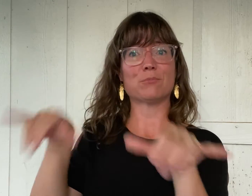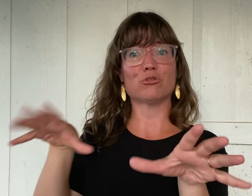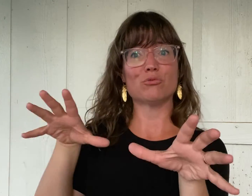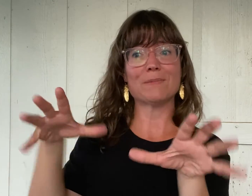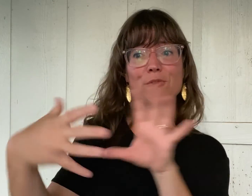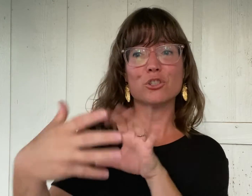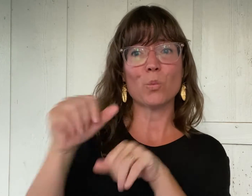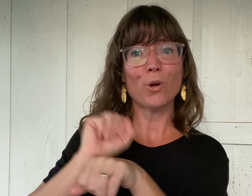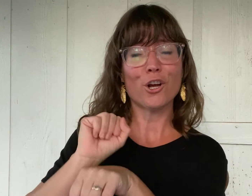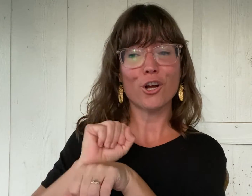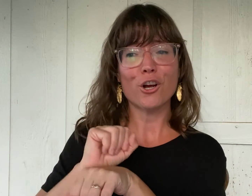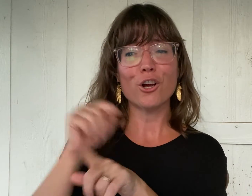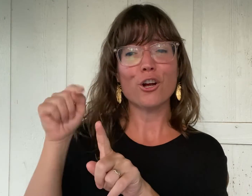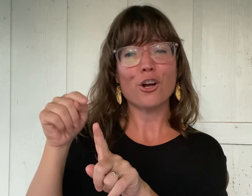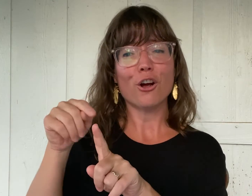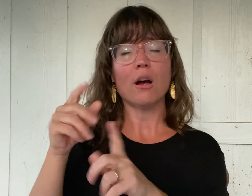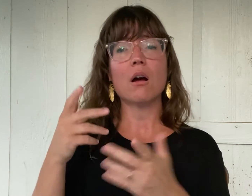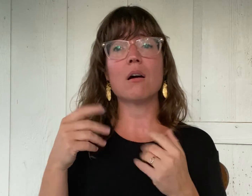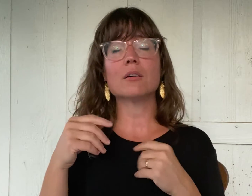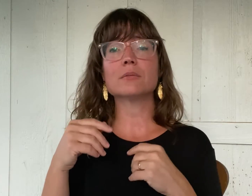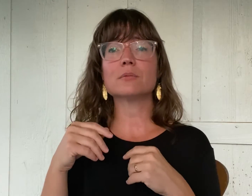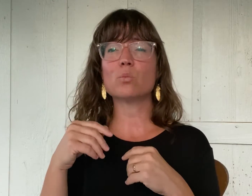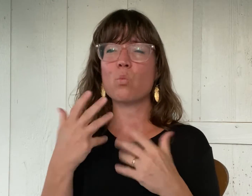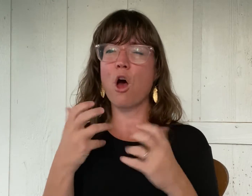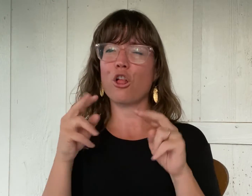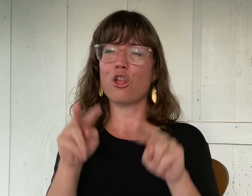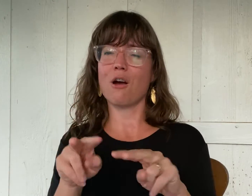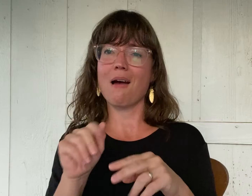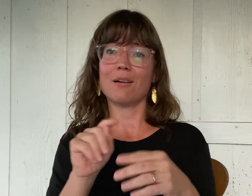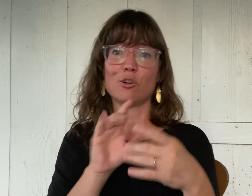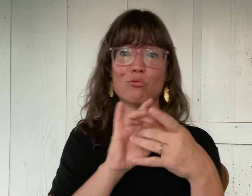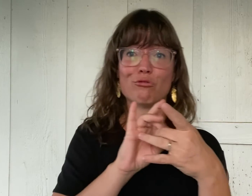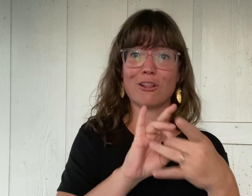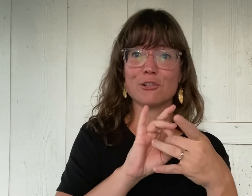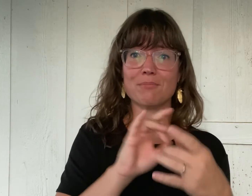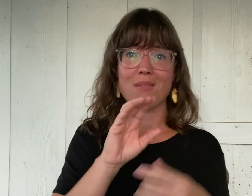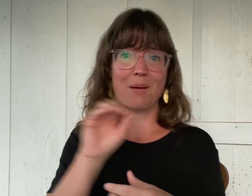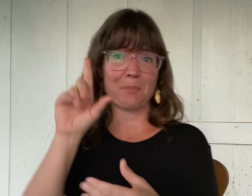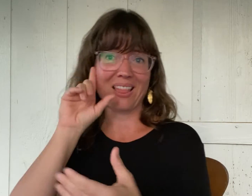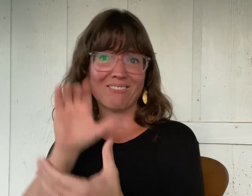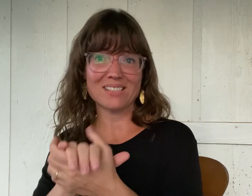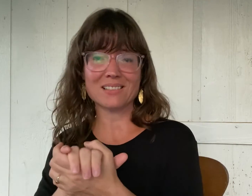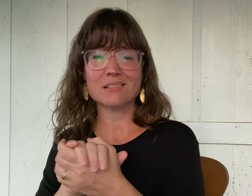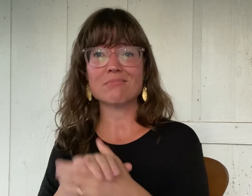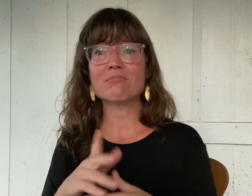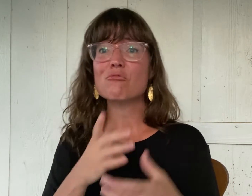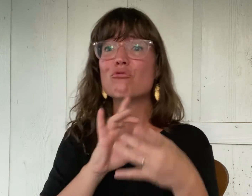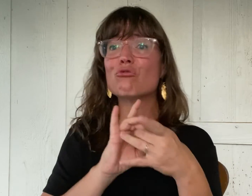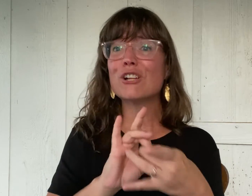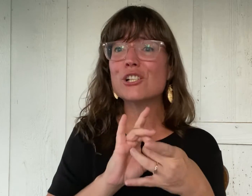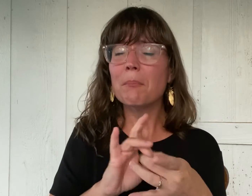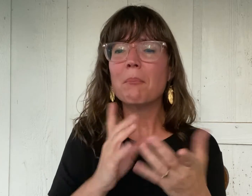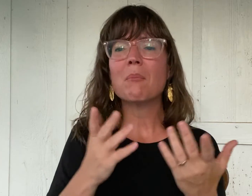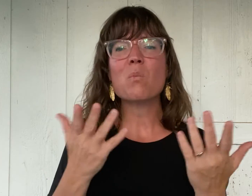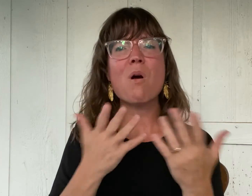People do the work of systems transformation. We also want to explore relationships and beliefs.